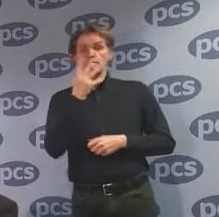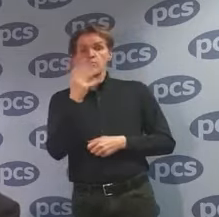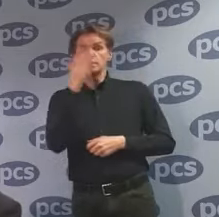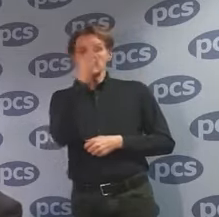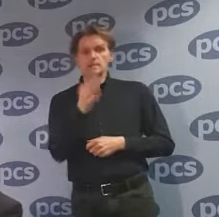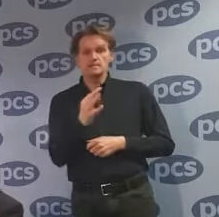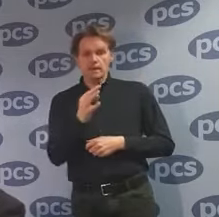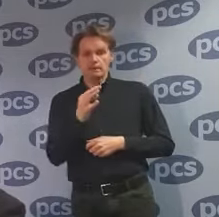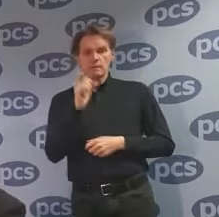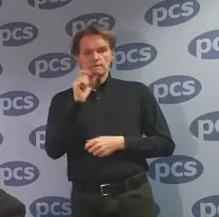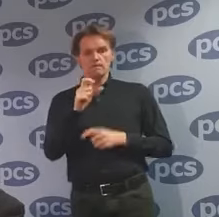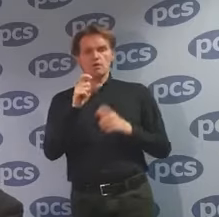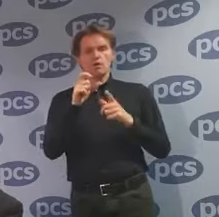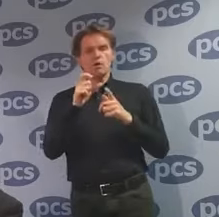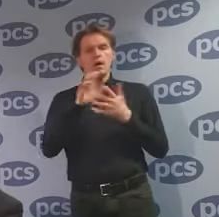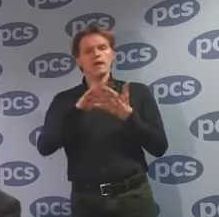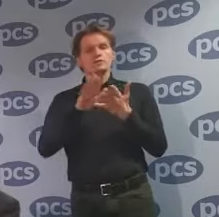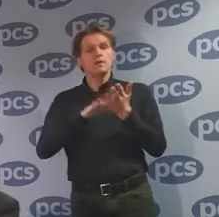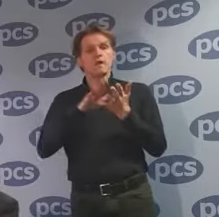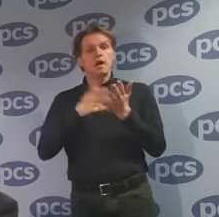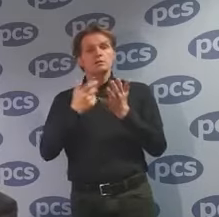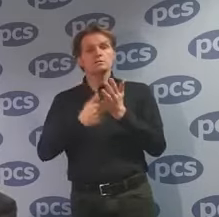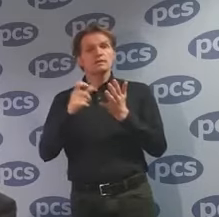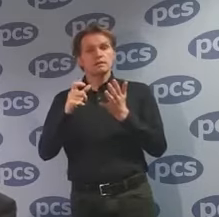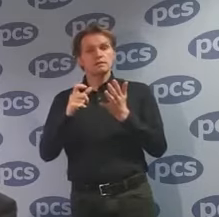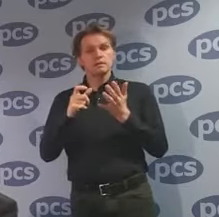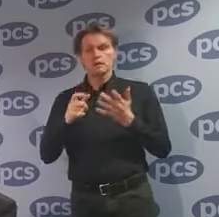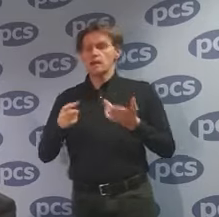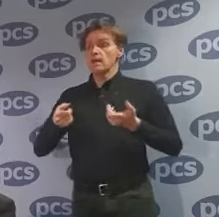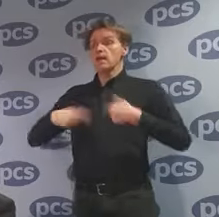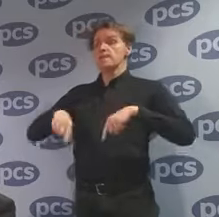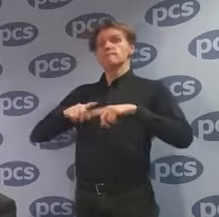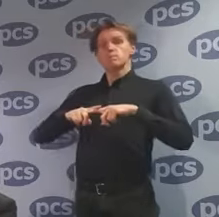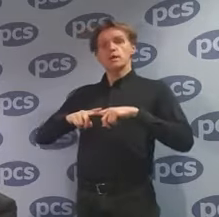got 5% pay rise which is what we think we needed DWP would need an increase of